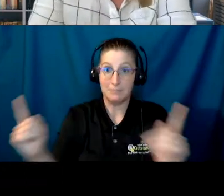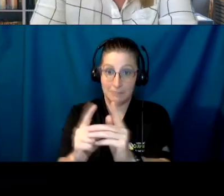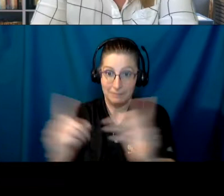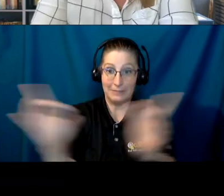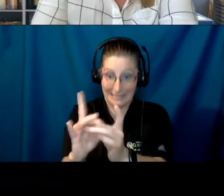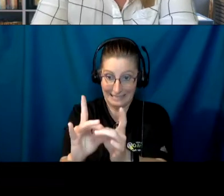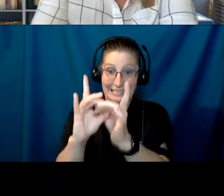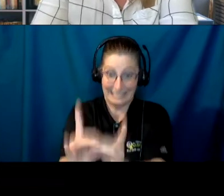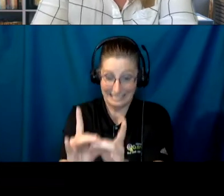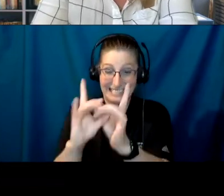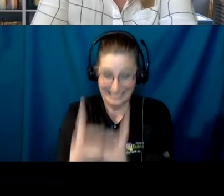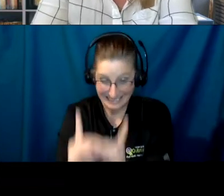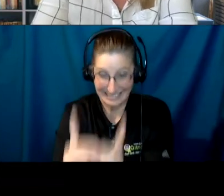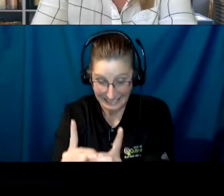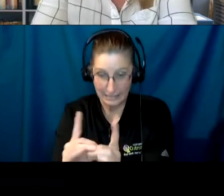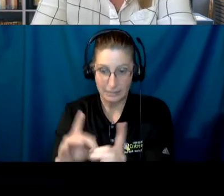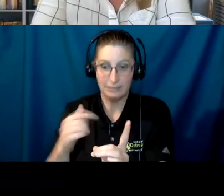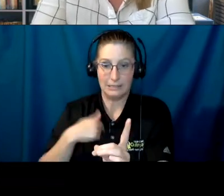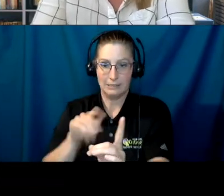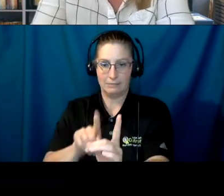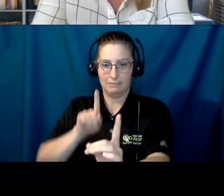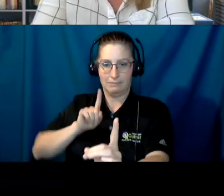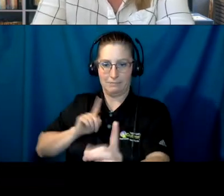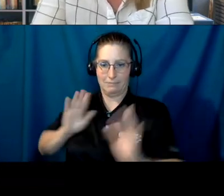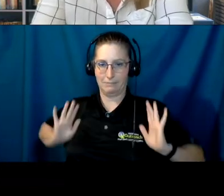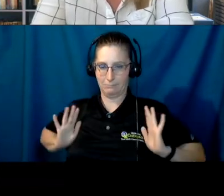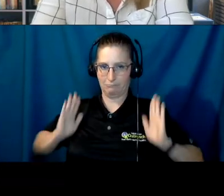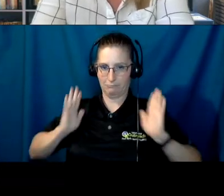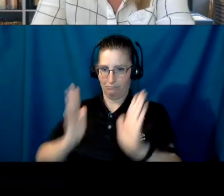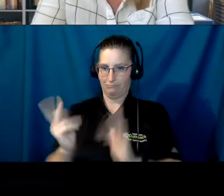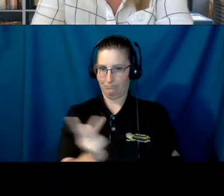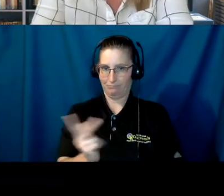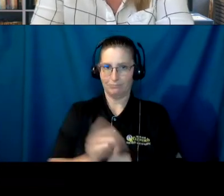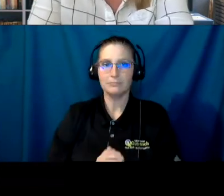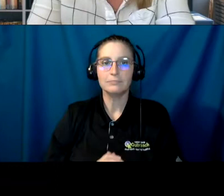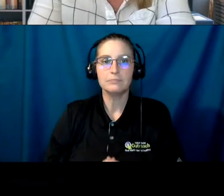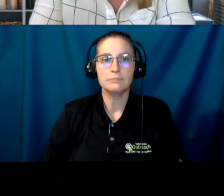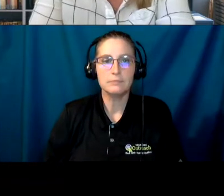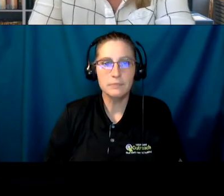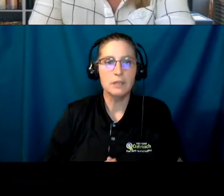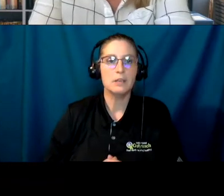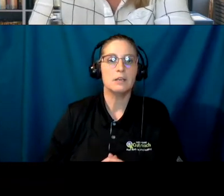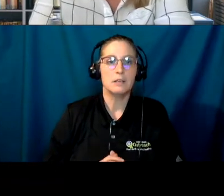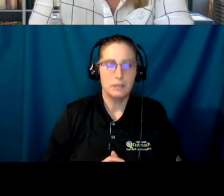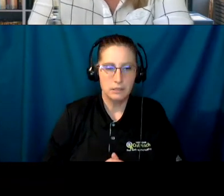backup. Interesting question by peers is a great thing said by my story, and then offer